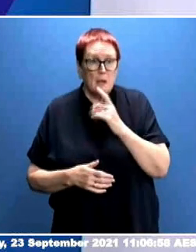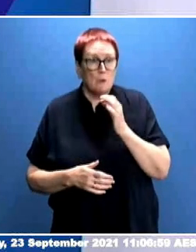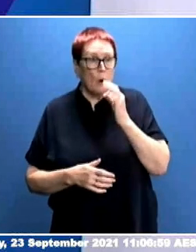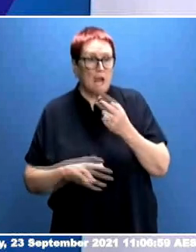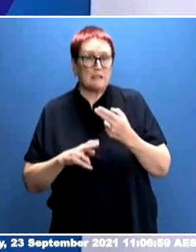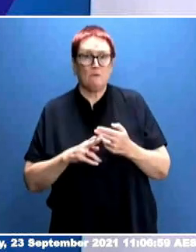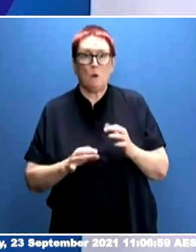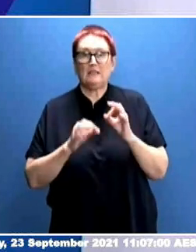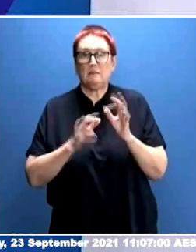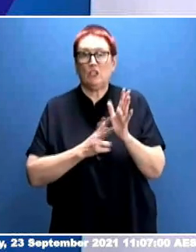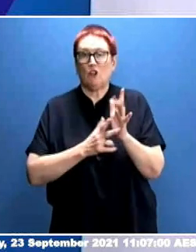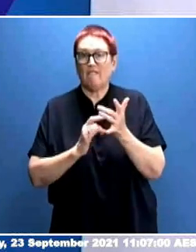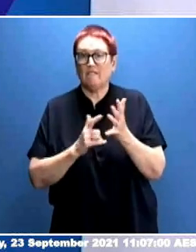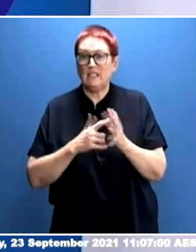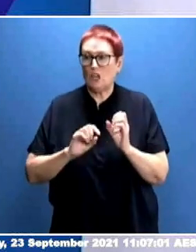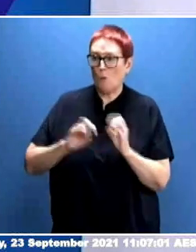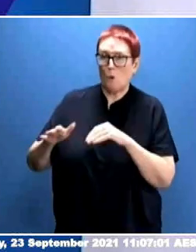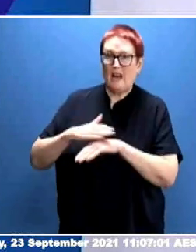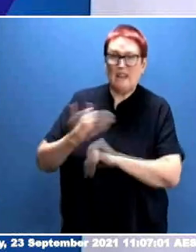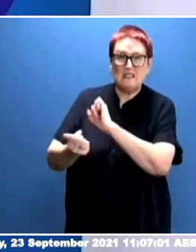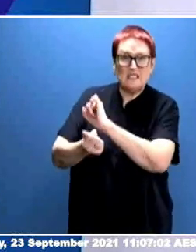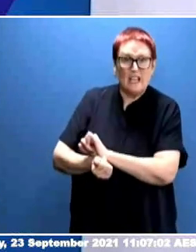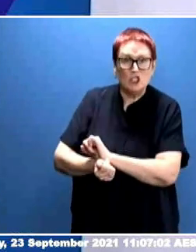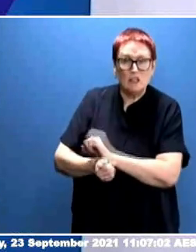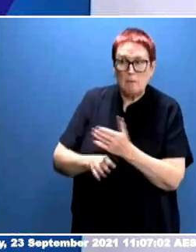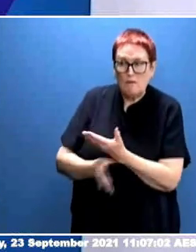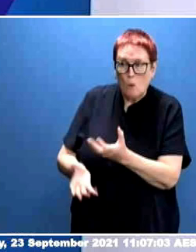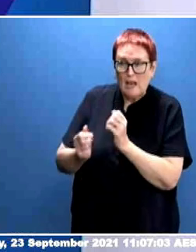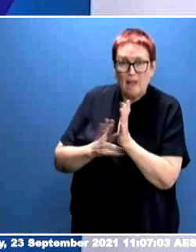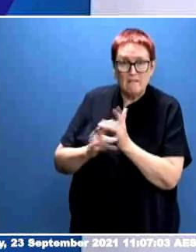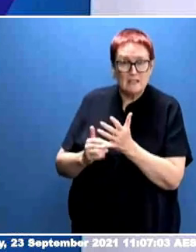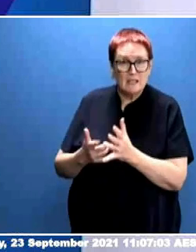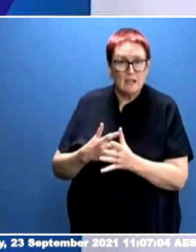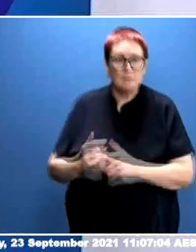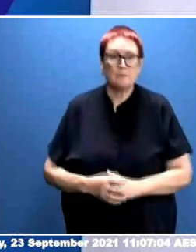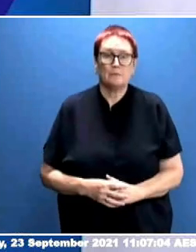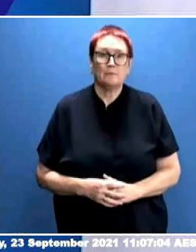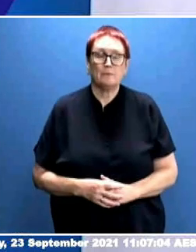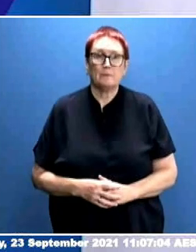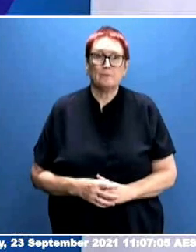who are kept in detention, and the rationale offered by the High Court is courts don't need to be involved in that